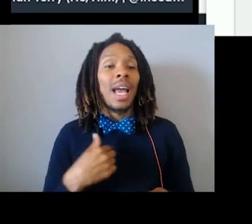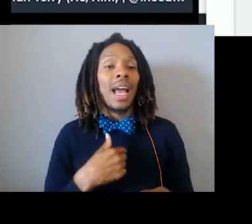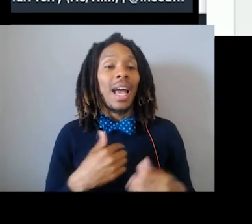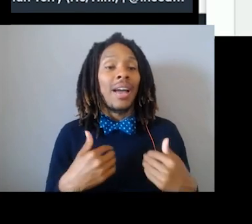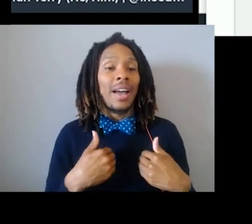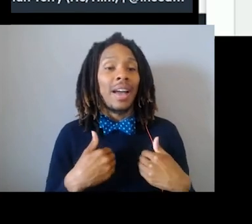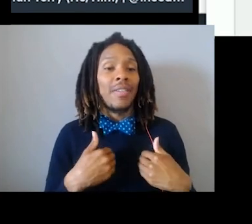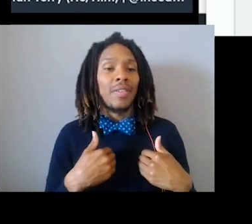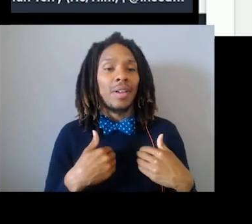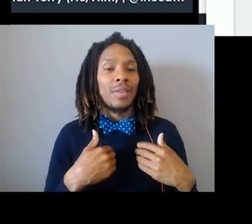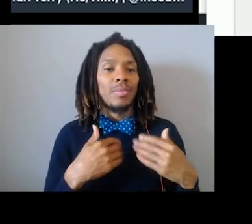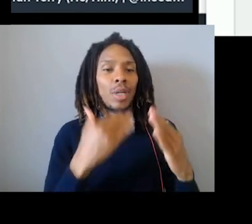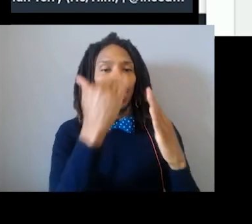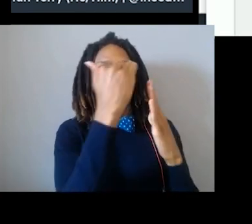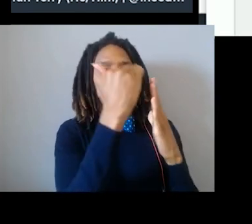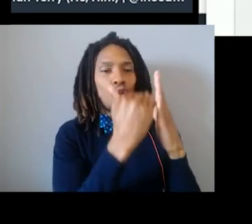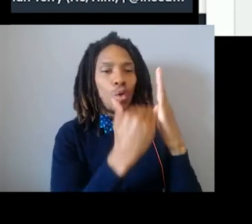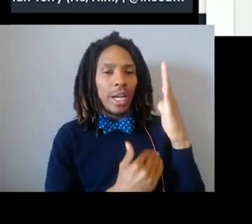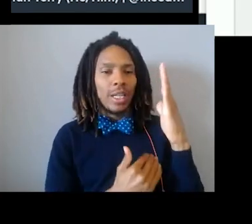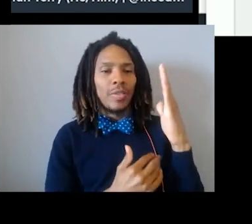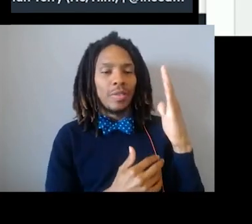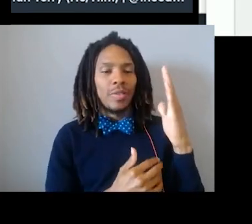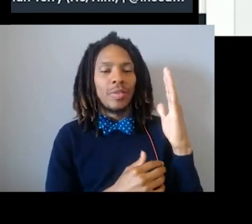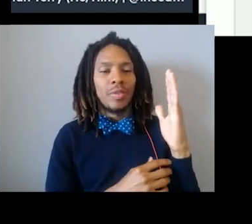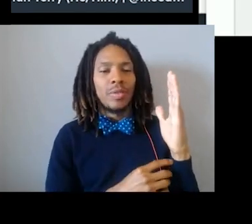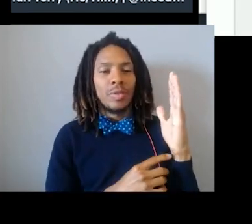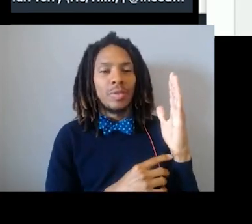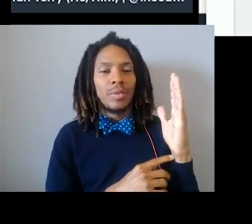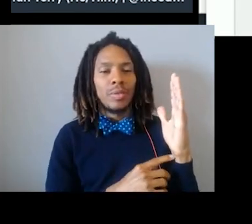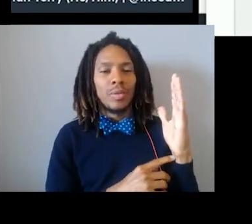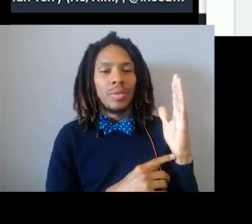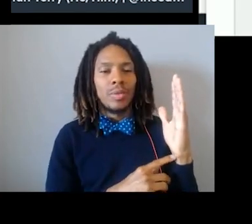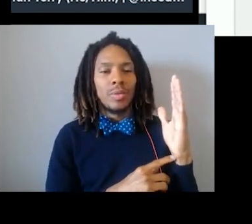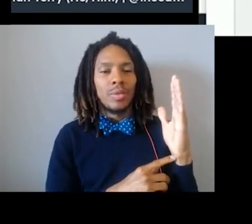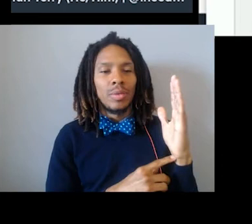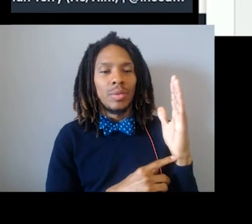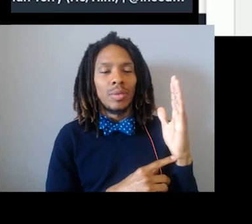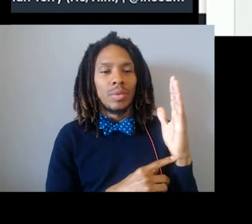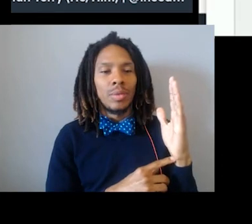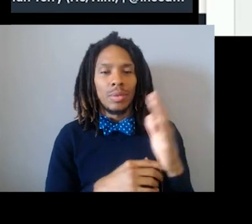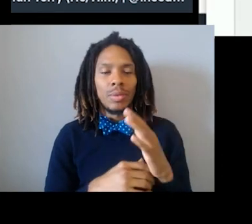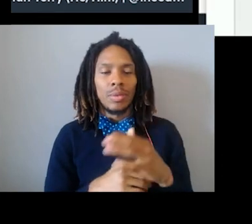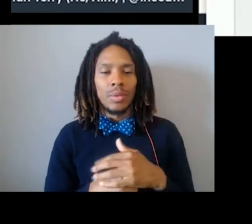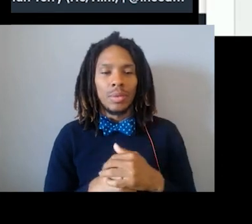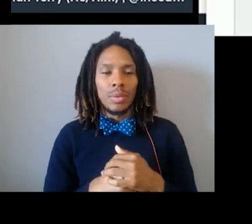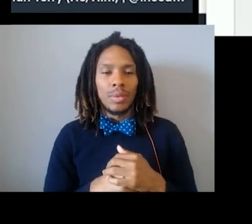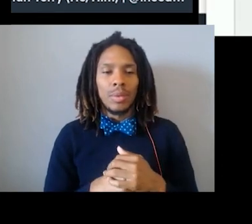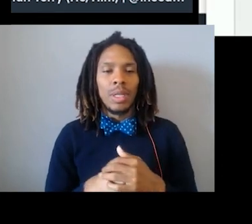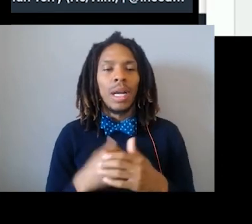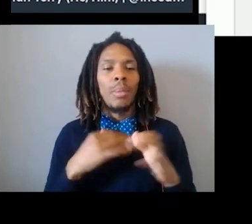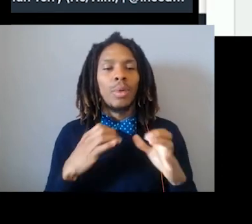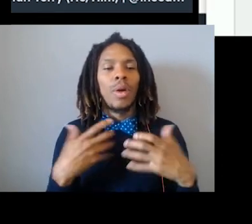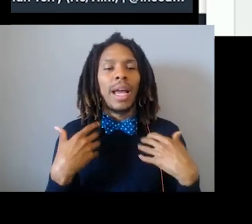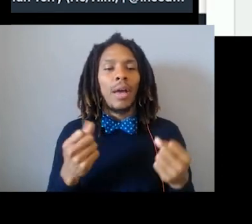(keyboard clicking) So I'm gonna do a health check and get the stats,